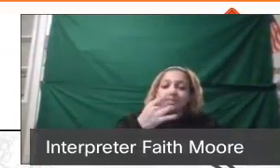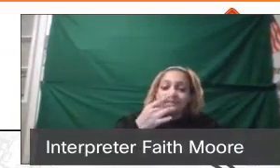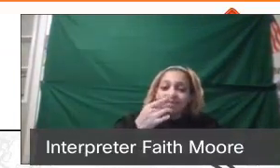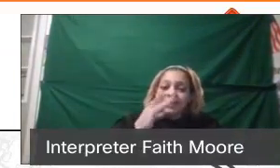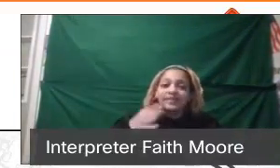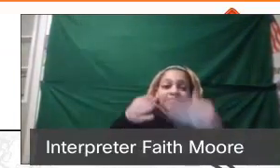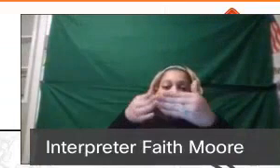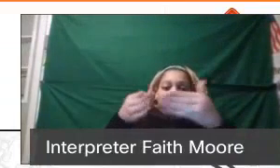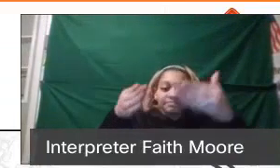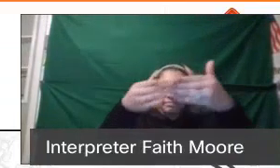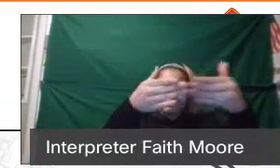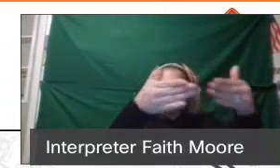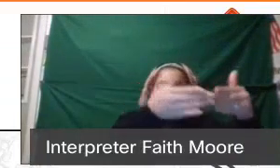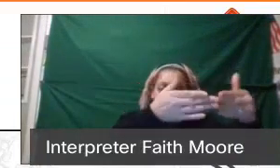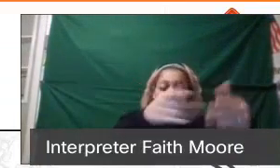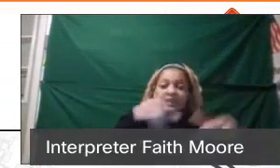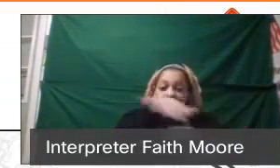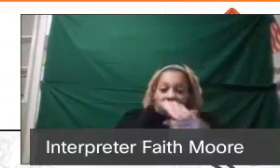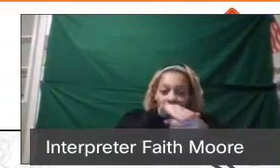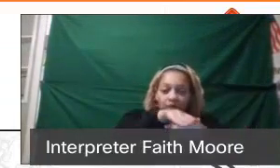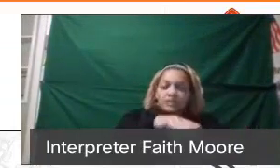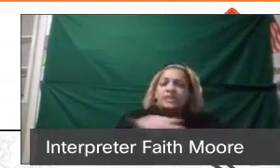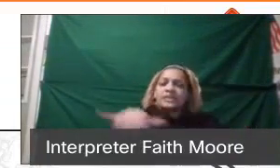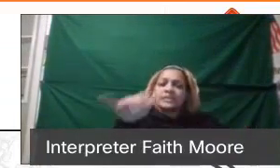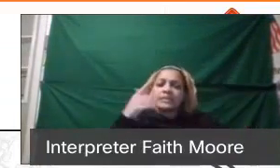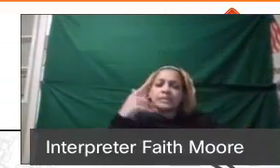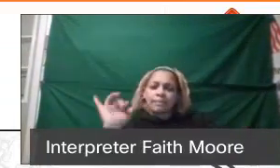And it will be similar to what it is today.